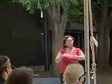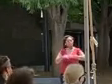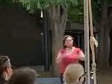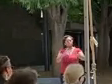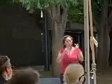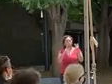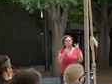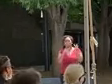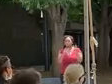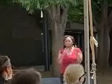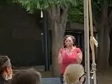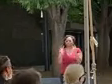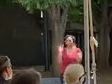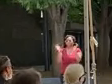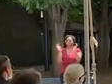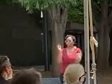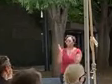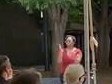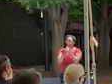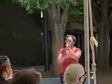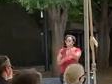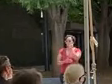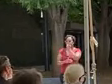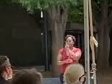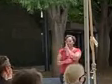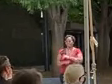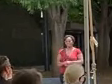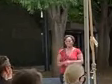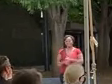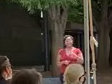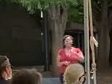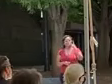I've been eager to not only revisit the sites and stories they represent